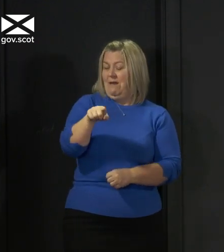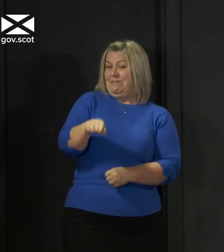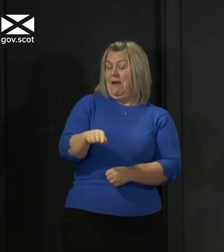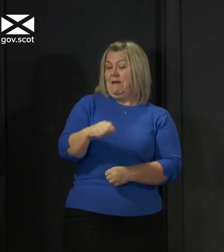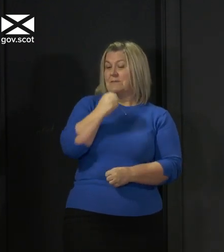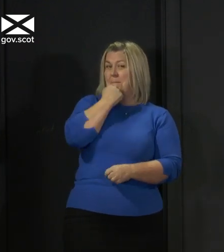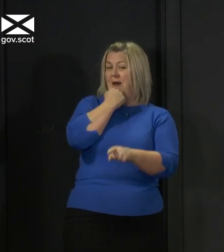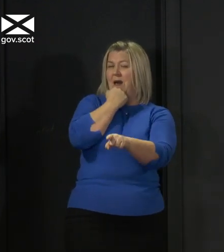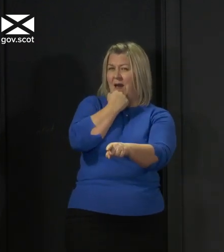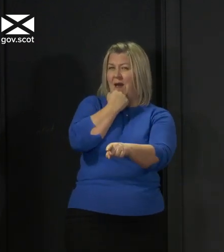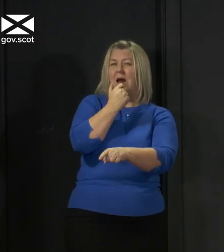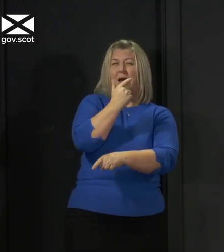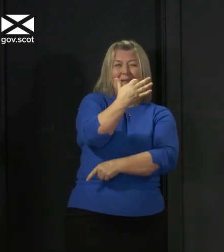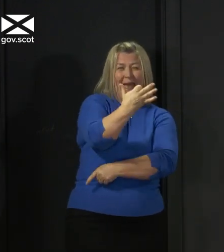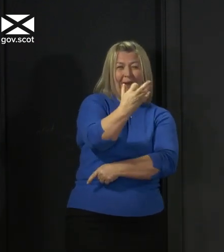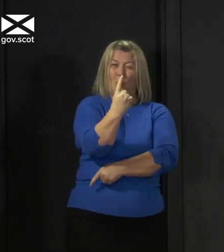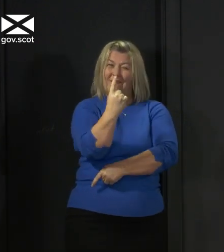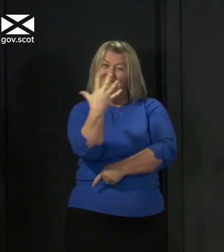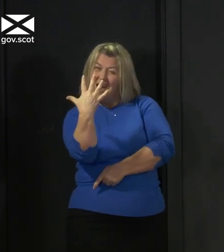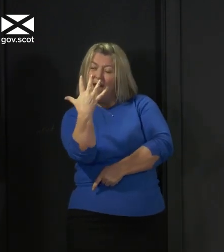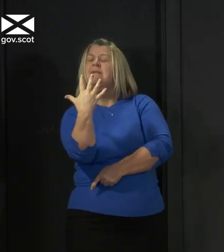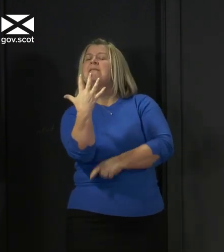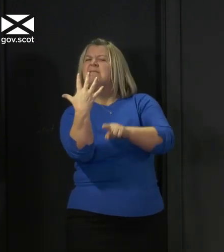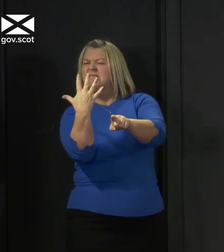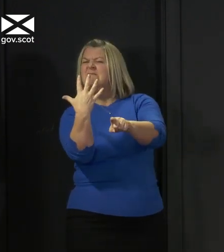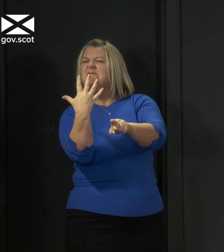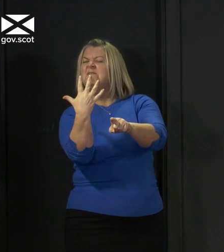deaths over the weekend we would still expect that the number of registrations